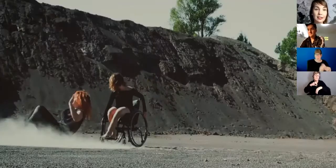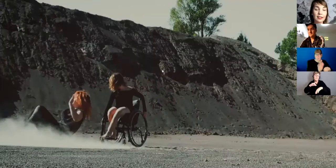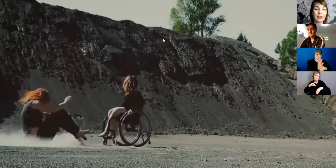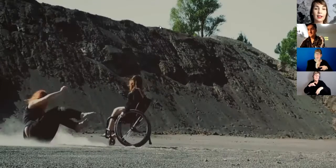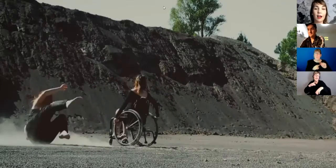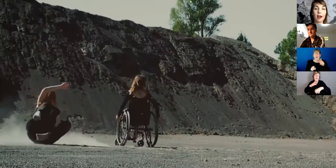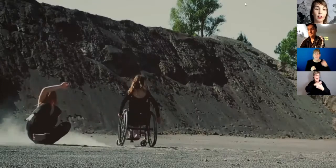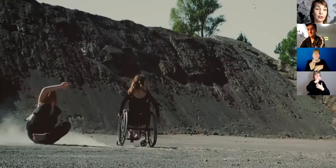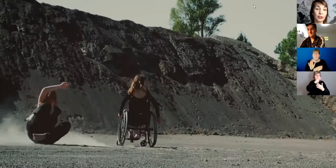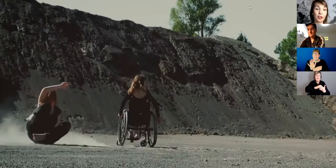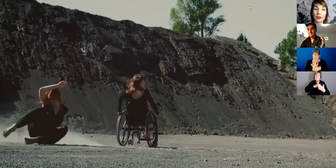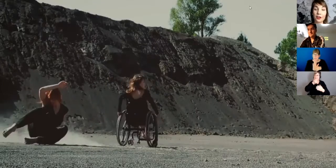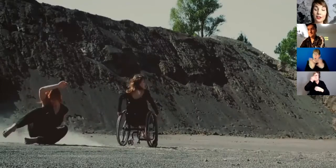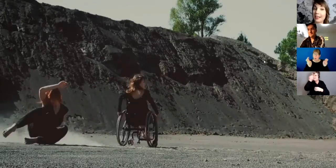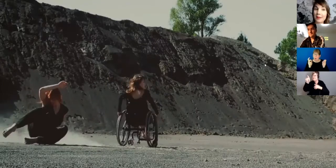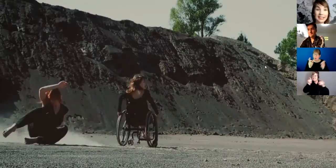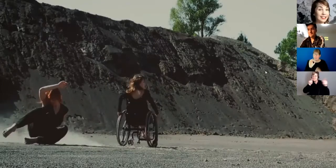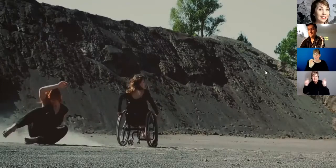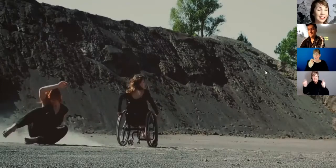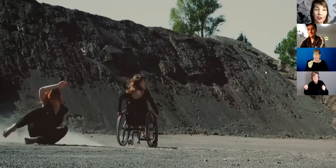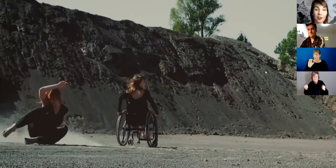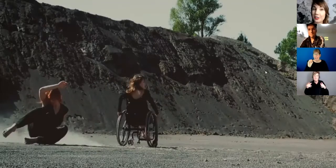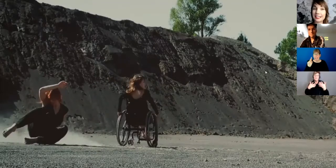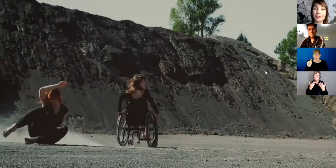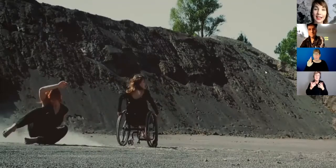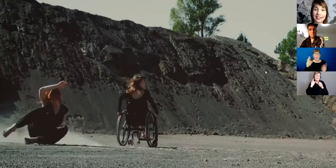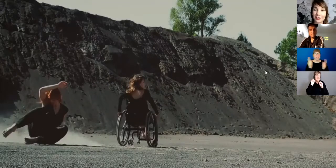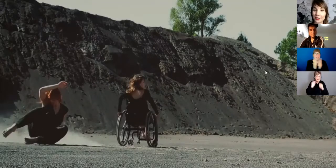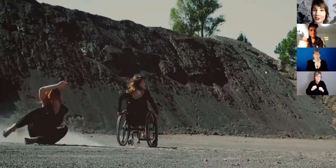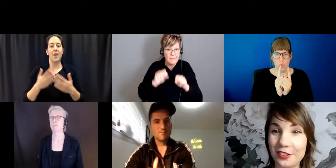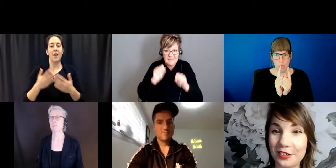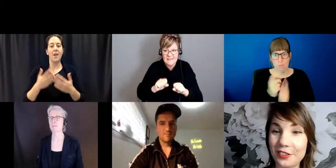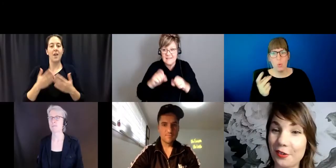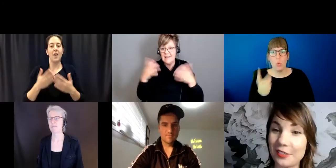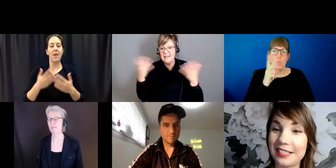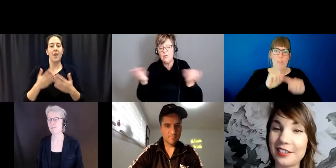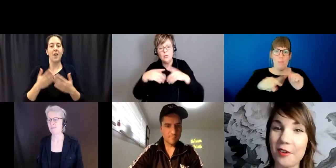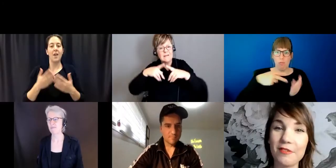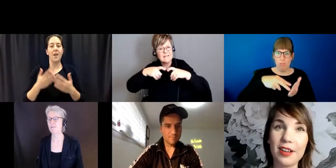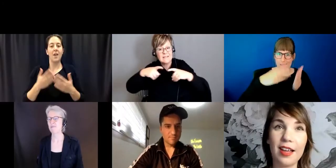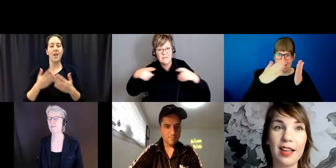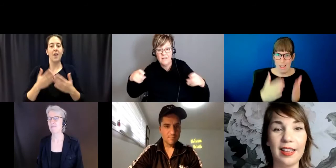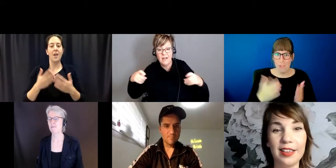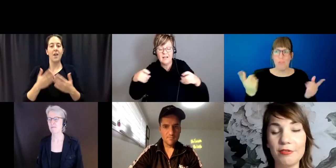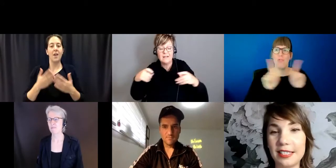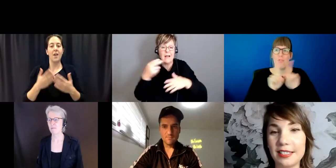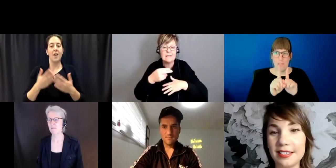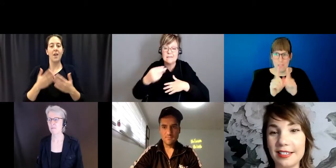ONCE AGAIN BETWEEN TWO DIFFERENT ARTISTS, TWO DIFFERENT DANCERS. WE WERE DIFFERENT.